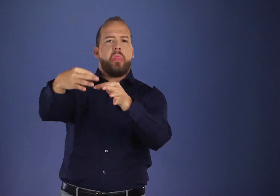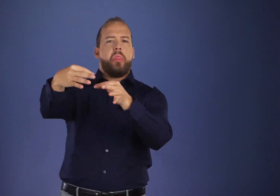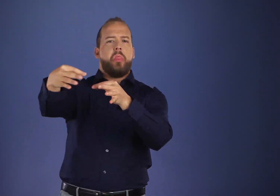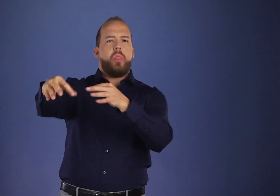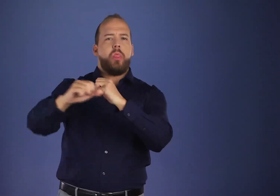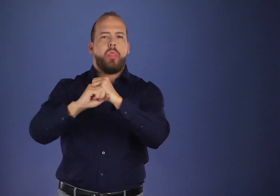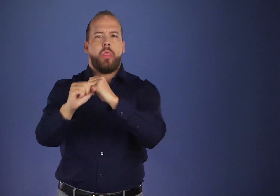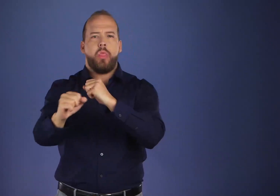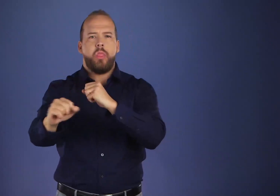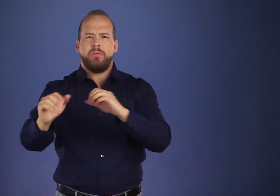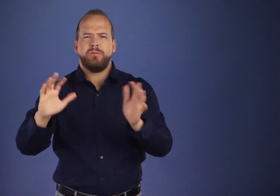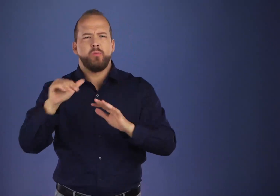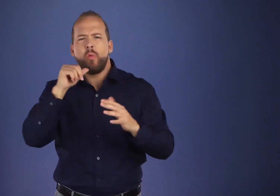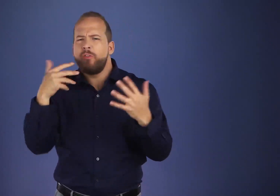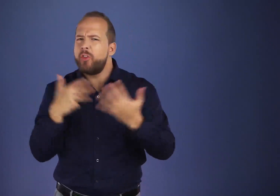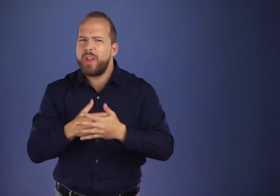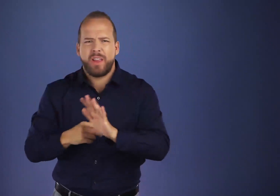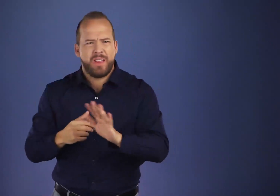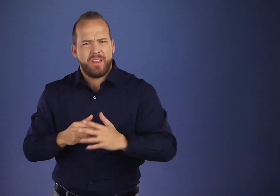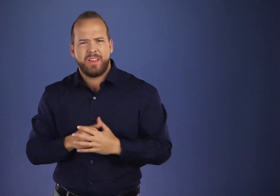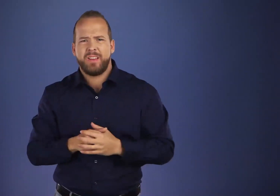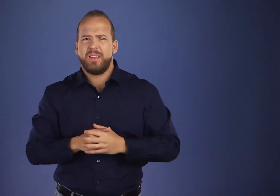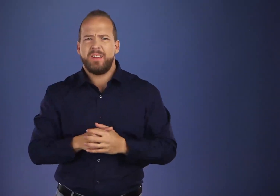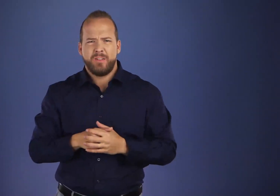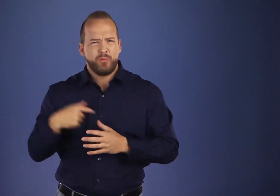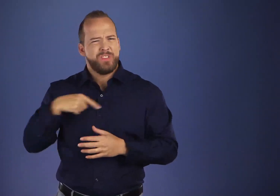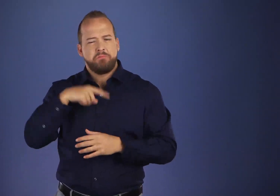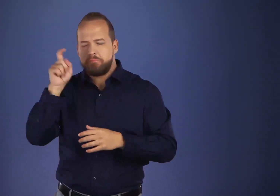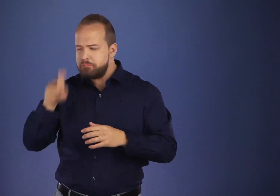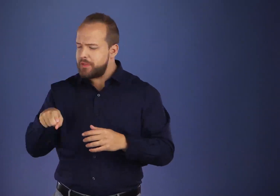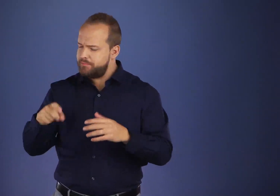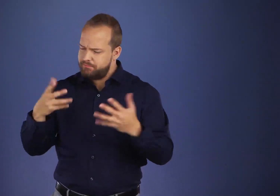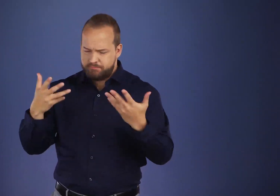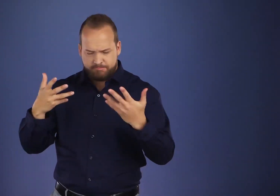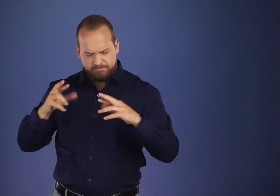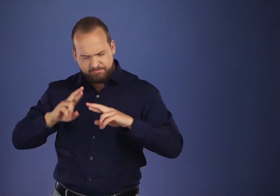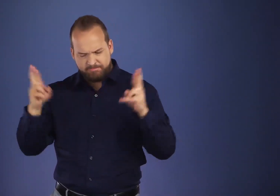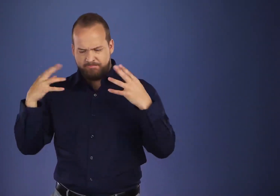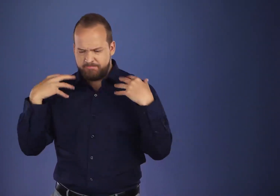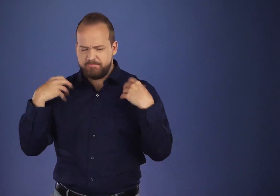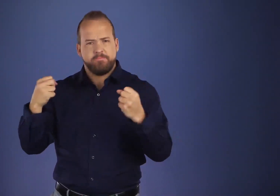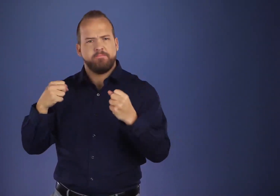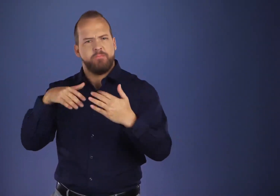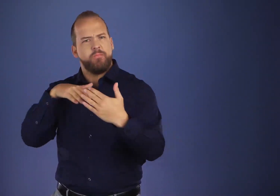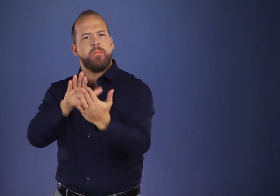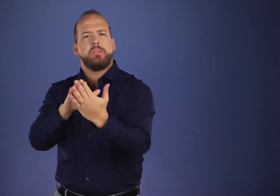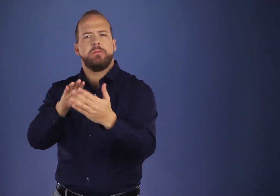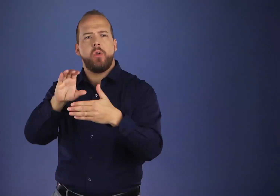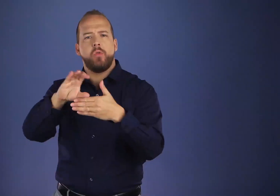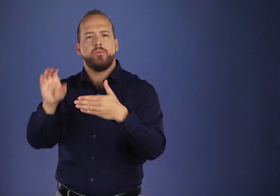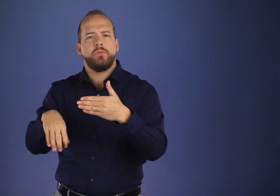For the readiness to take the full consequences of our past acts, and to take responsibility for the well-being